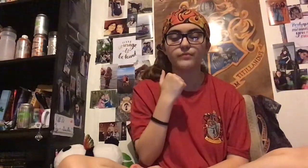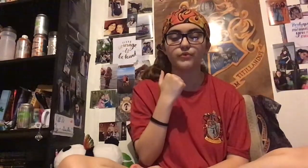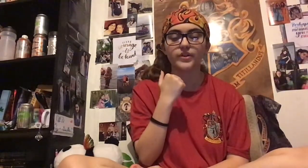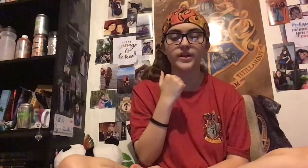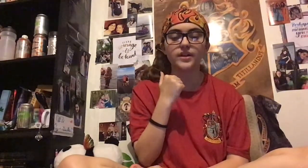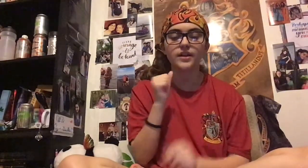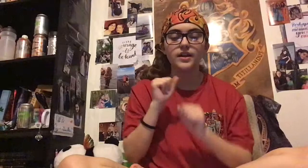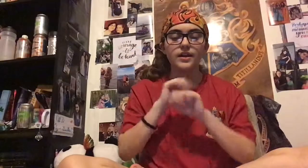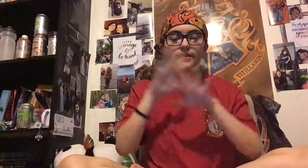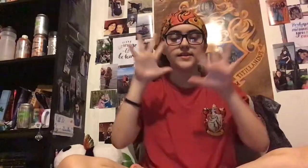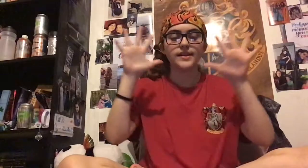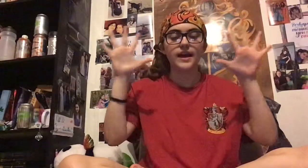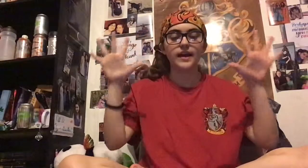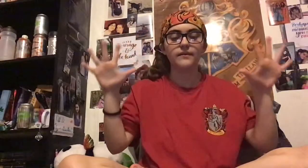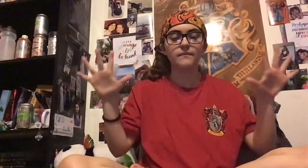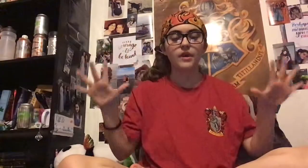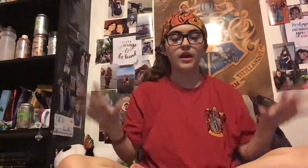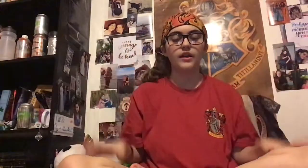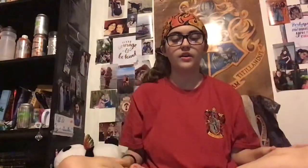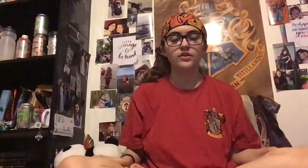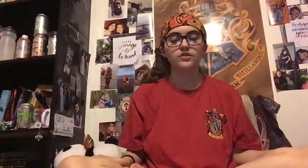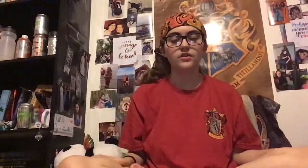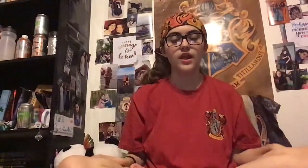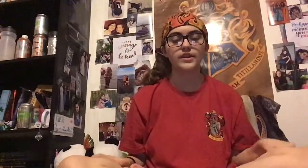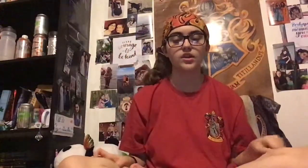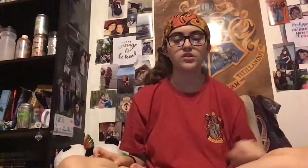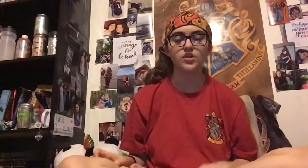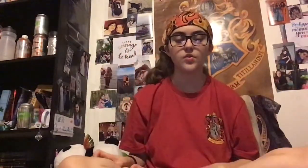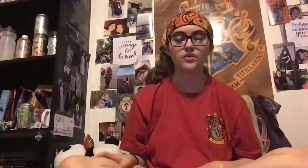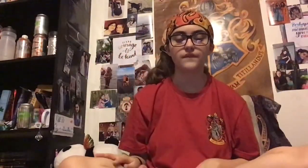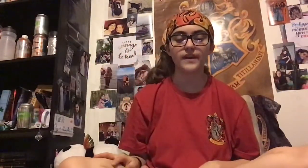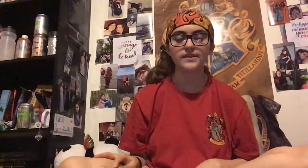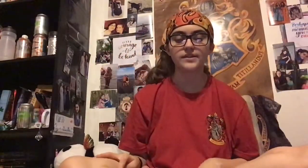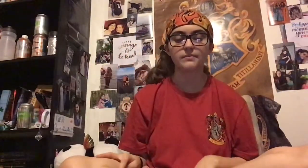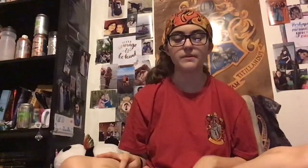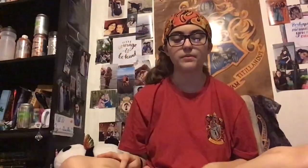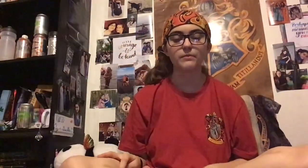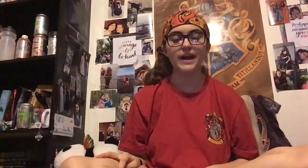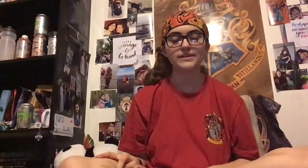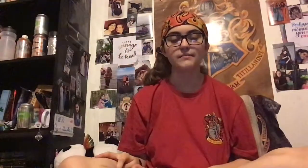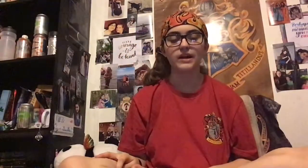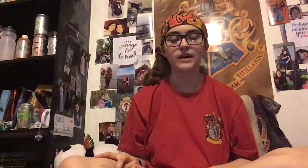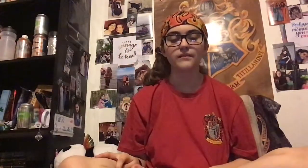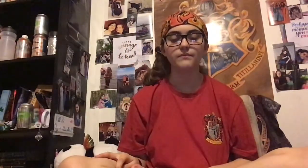pretty and the sky I also and also on the faces of people passing by and